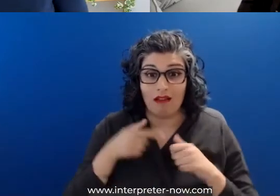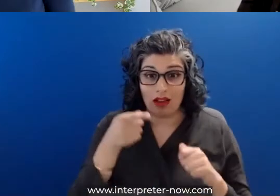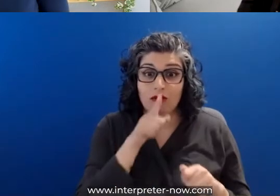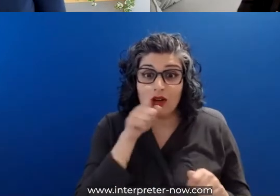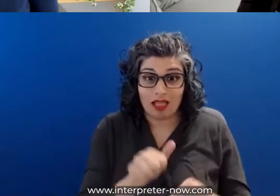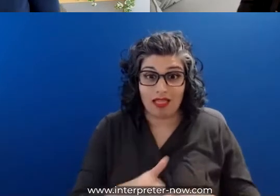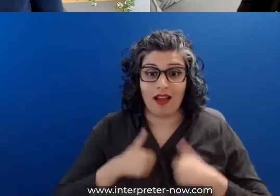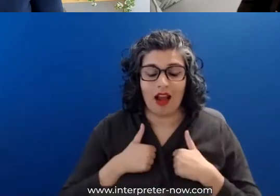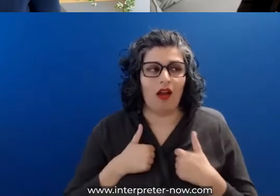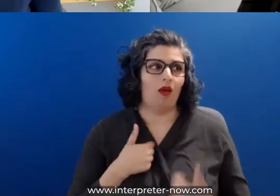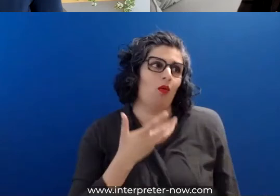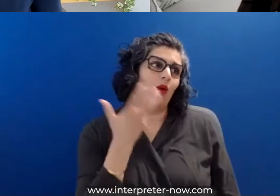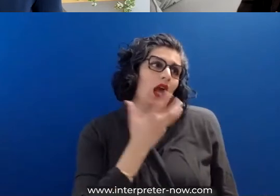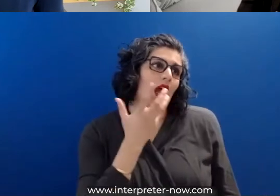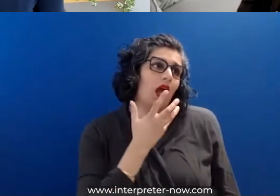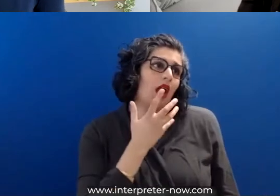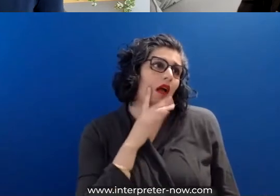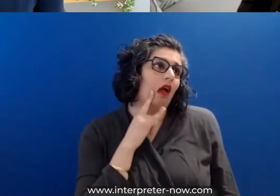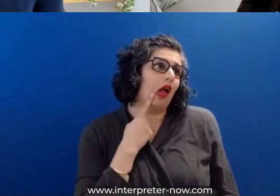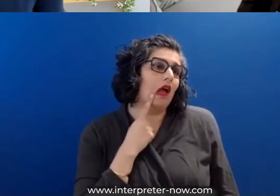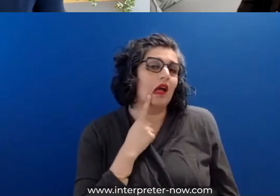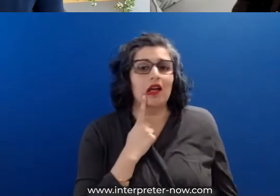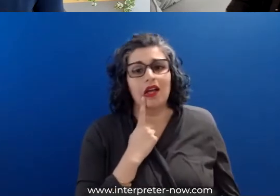they are, I envy them enough to pretend that it’s mine.